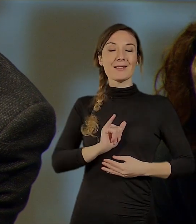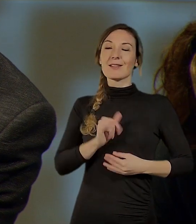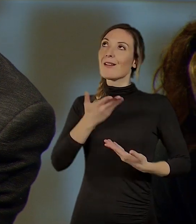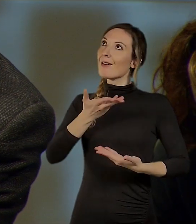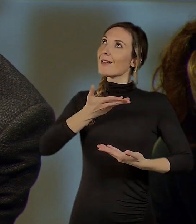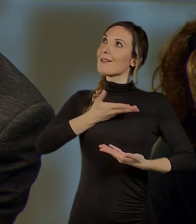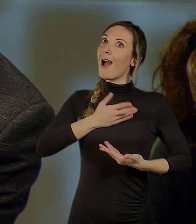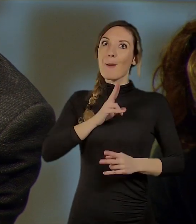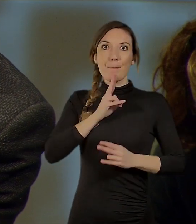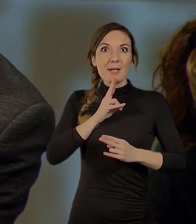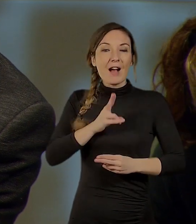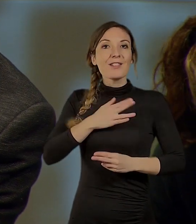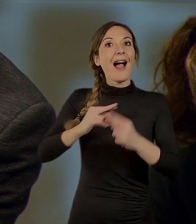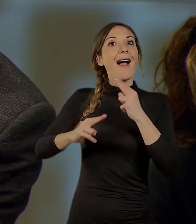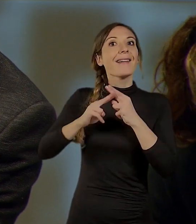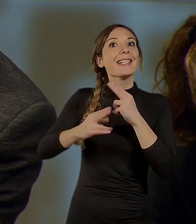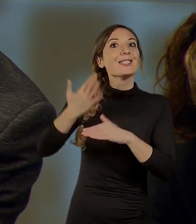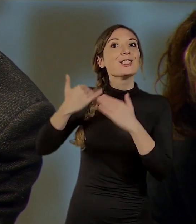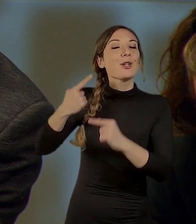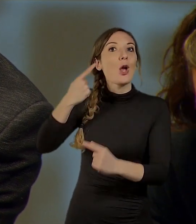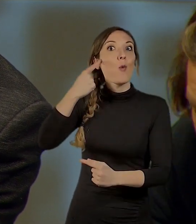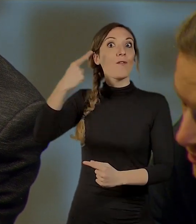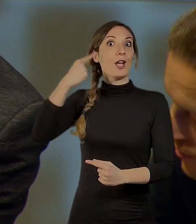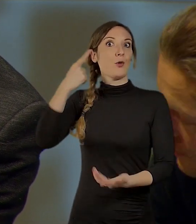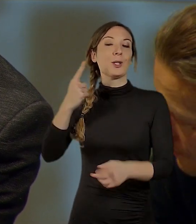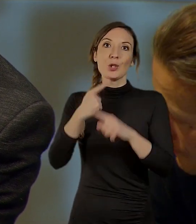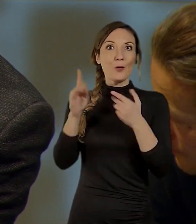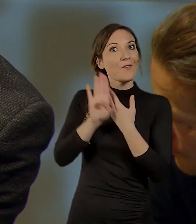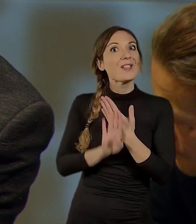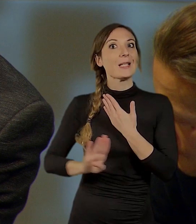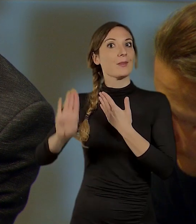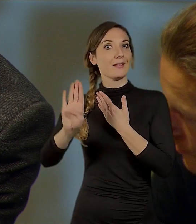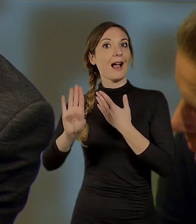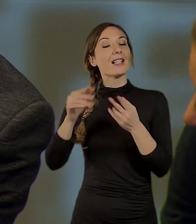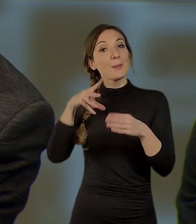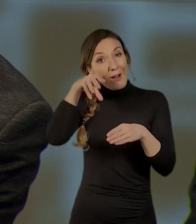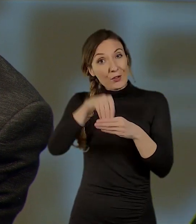Thank you. If there is no question, the last one, I have one more.